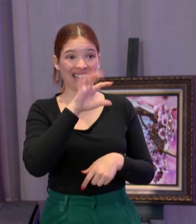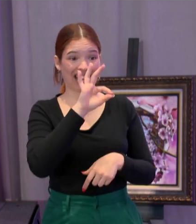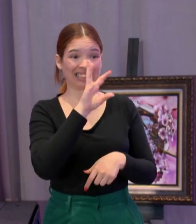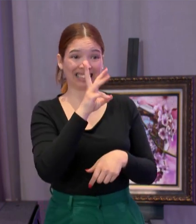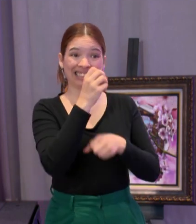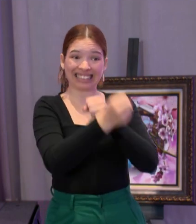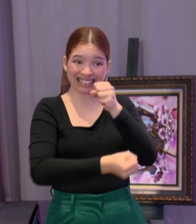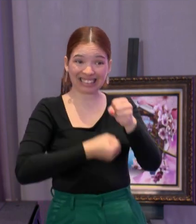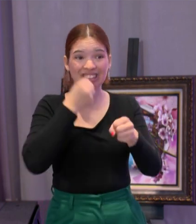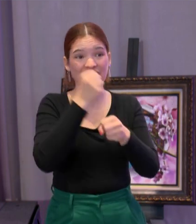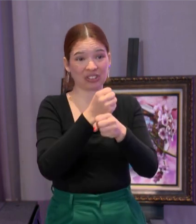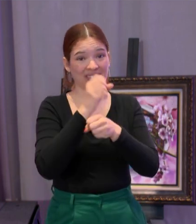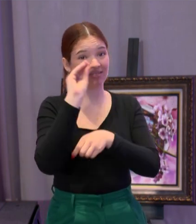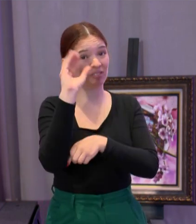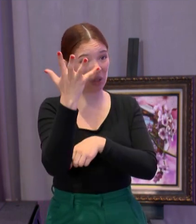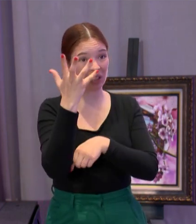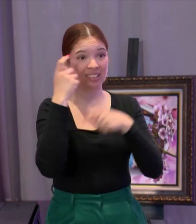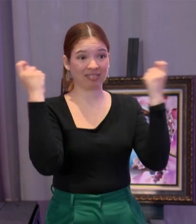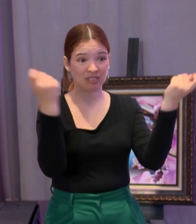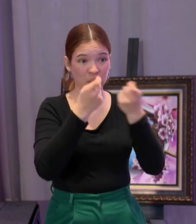FESTIVAL. AND DO YOU WANT TO ANSWER OR DO YOU WANT ME TO JUST GO AHEAD? OKAY.